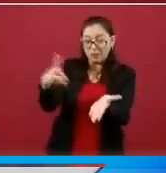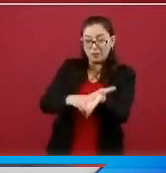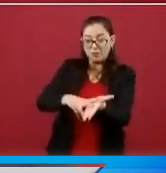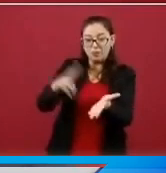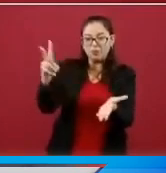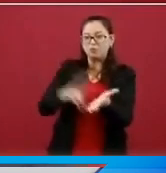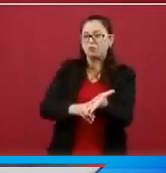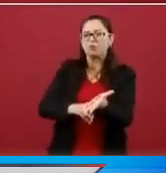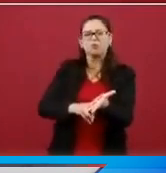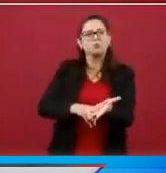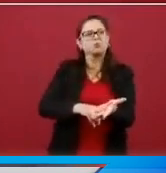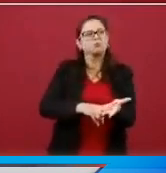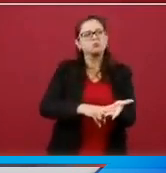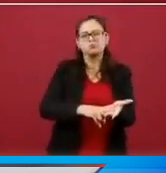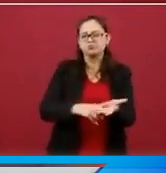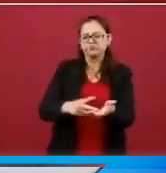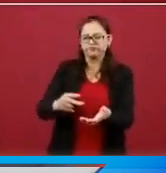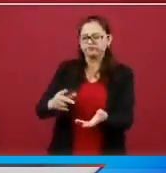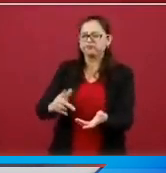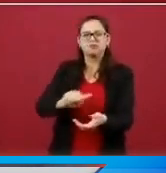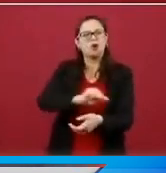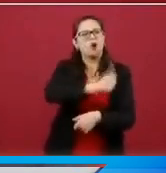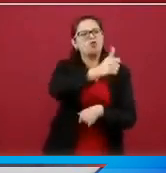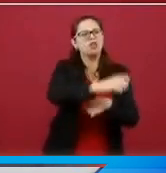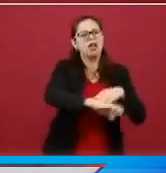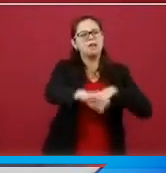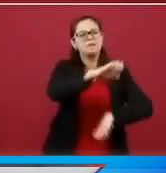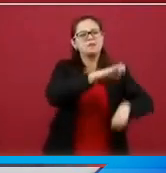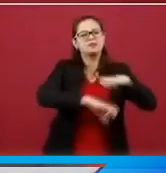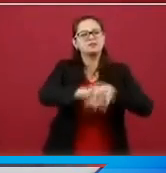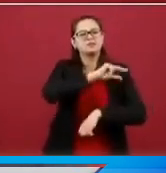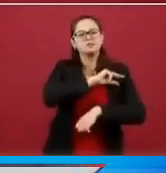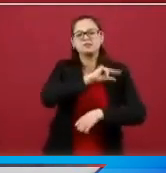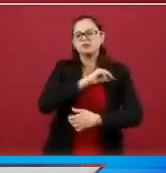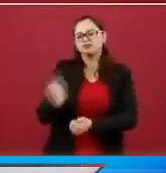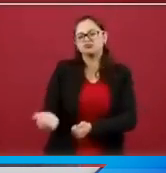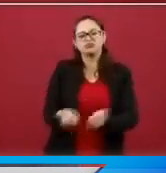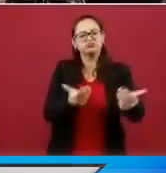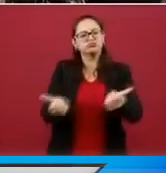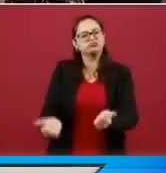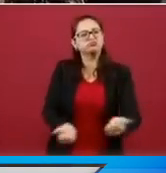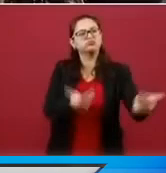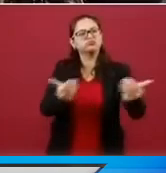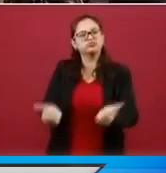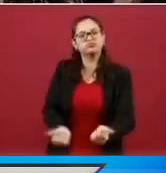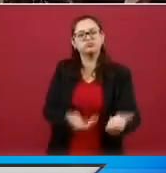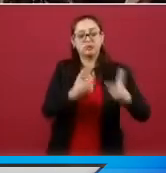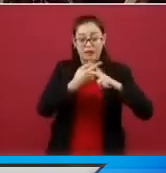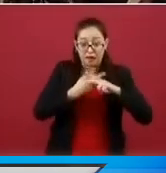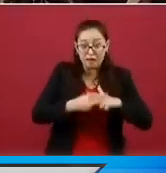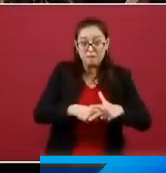Any doubt of any element of this Government will be reviewed there are no commitments with any group, the commitment is with Mexico